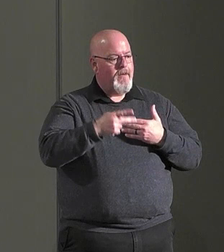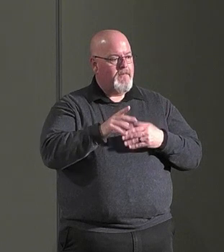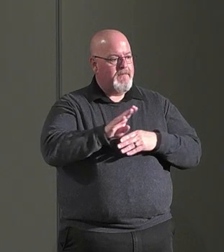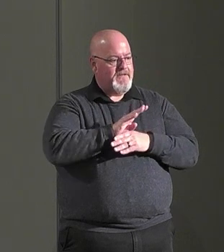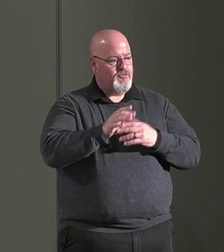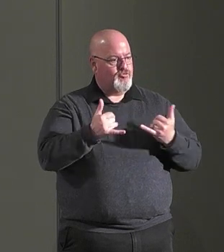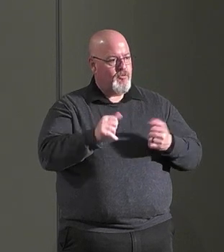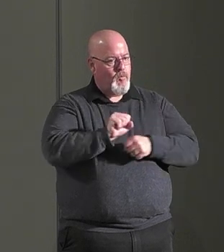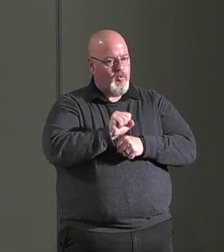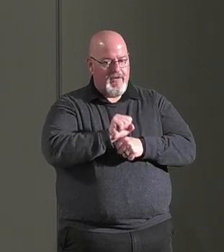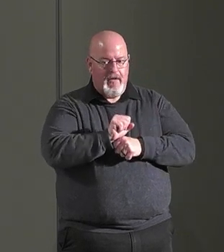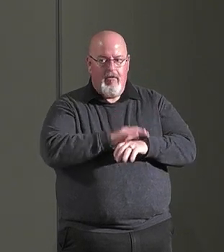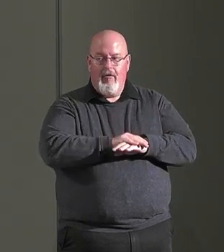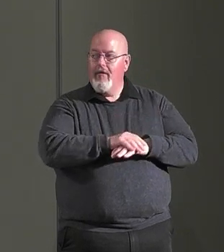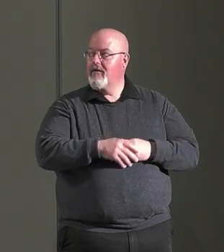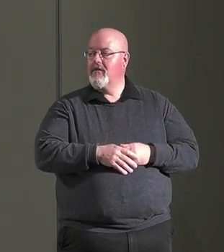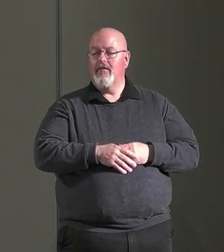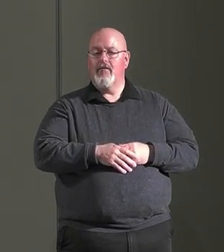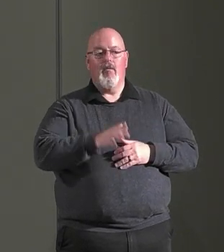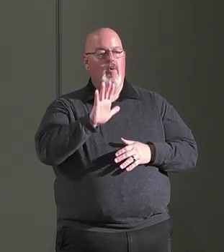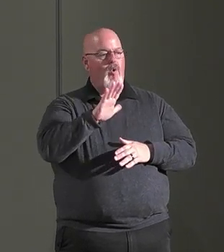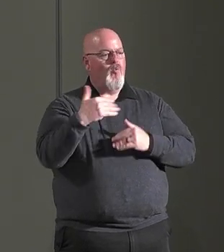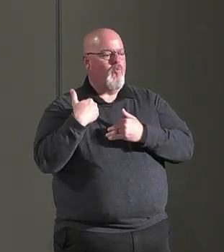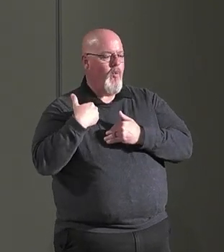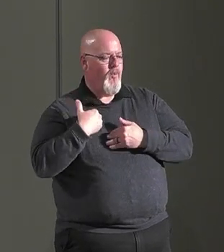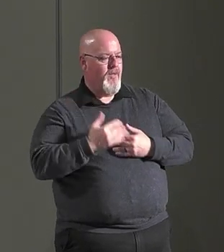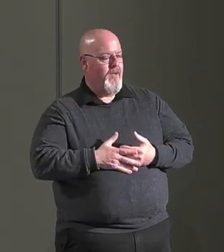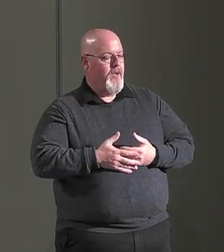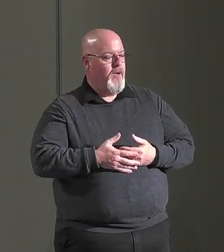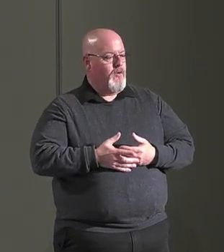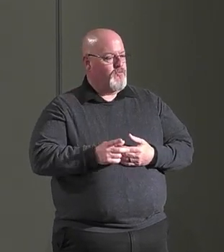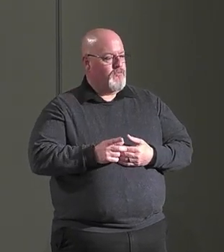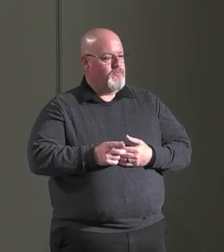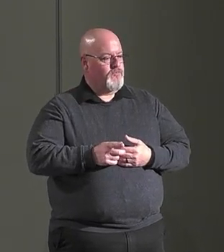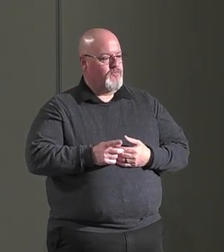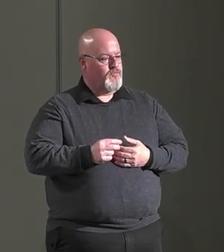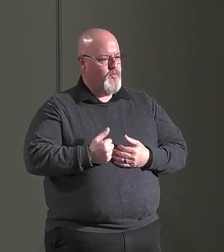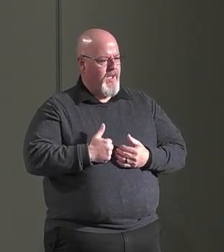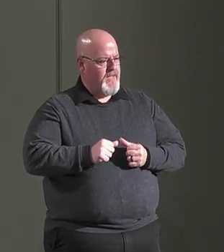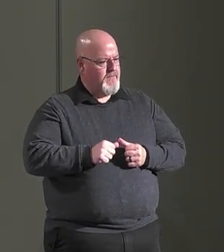working on and what's your role? We'll first start with Raja.